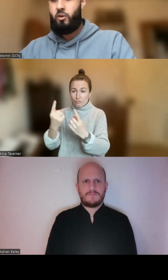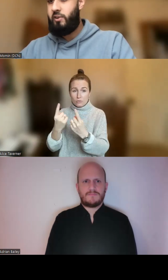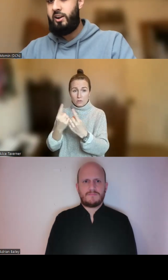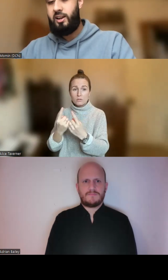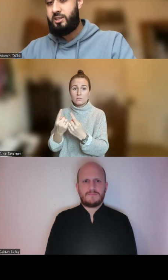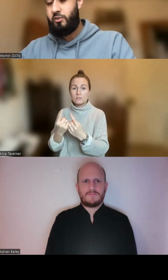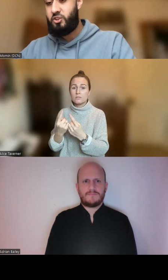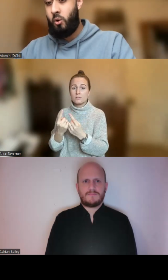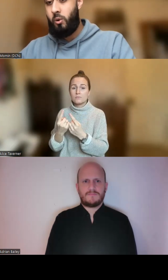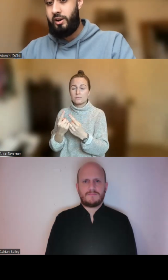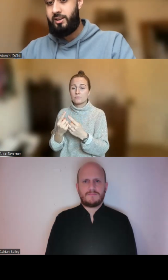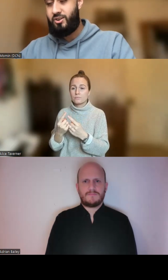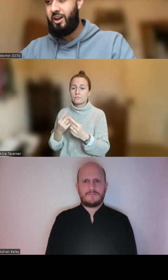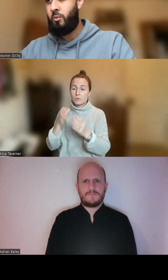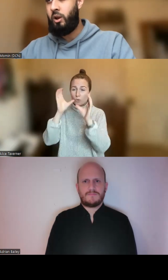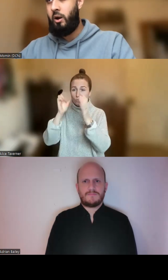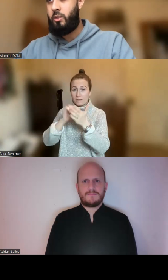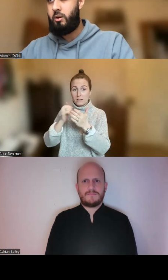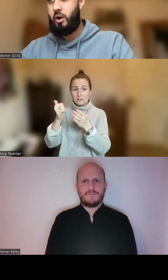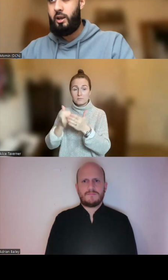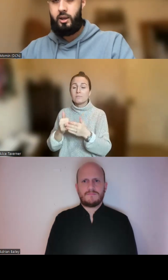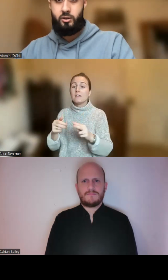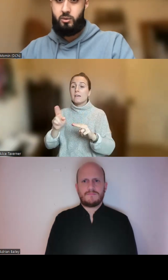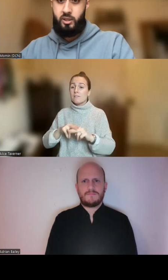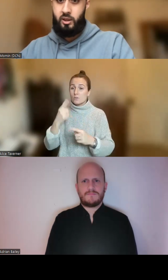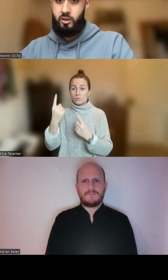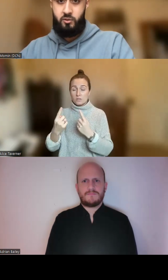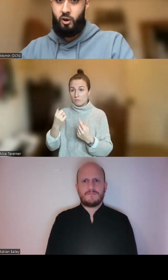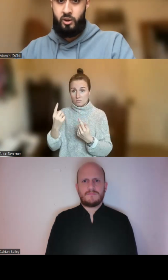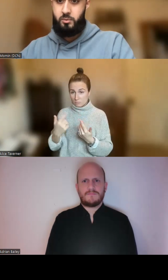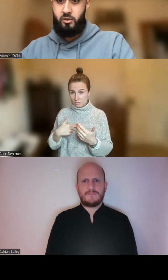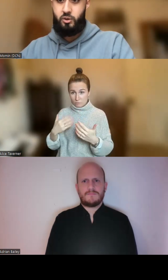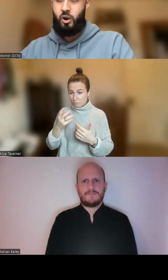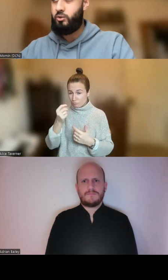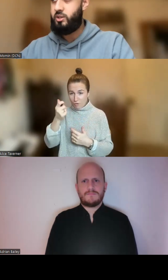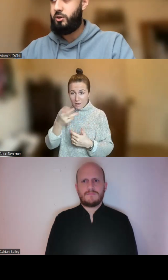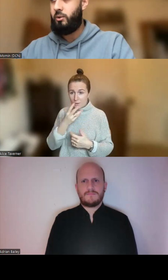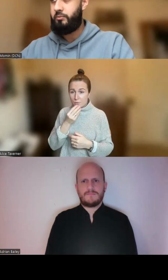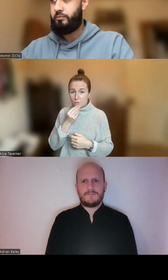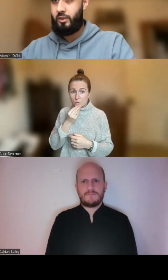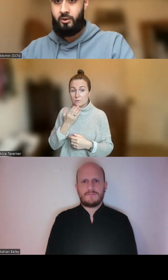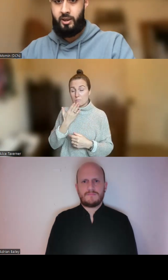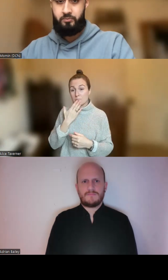If you've got very little experience, don't worry, try them all out. It doesn't mean that if you've got no experience you can't use them at all.